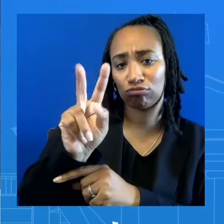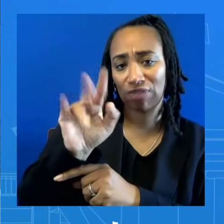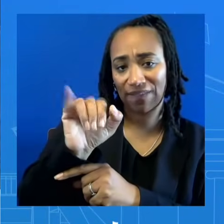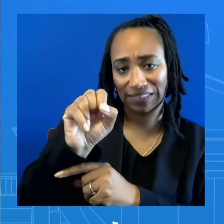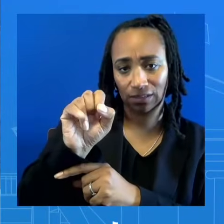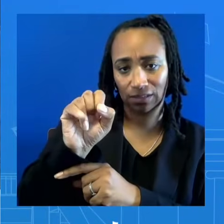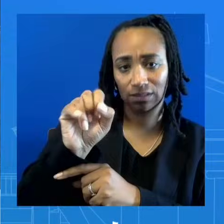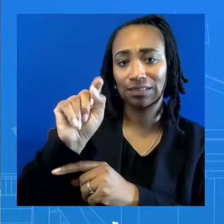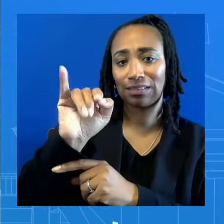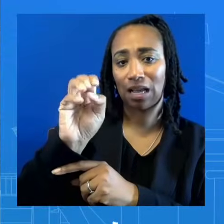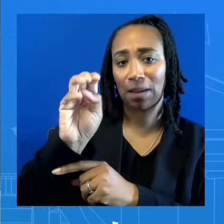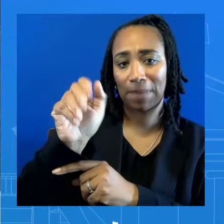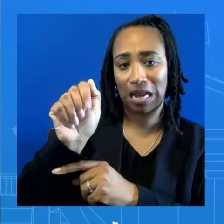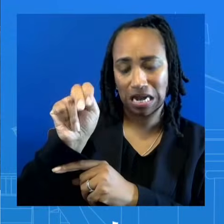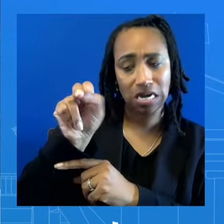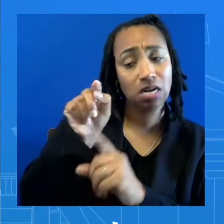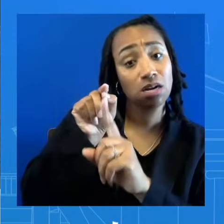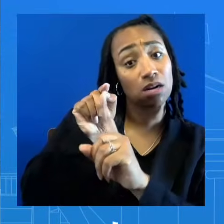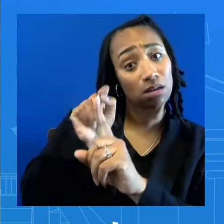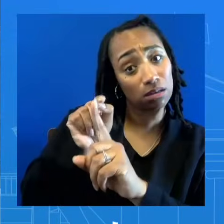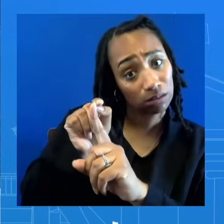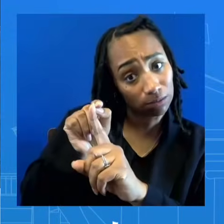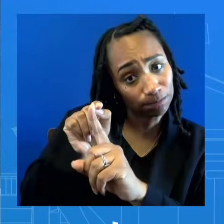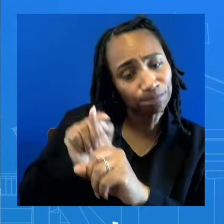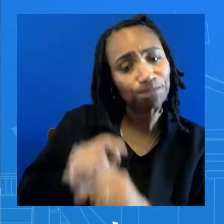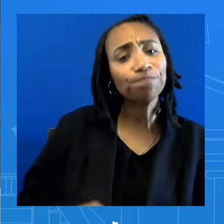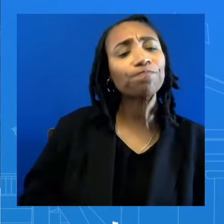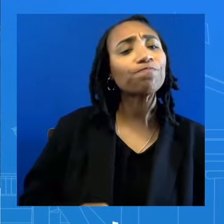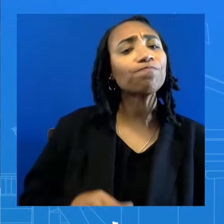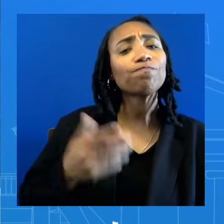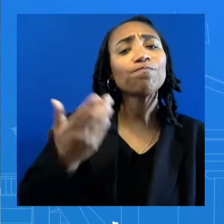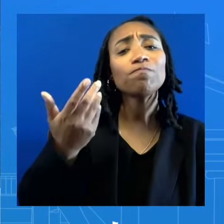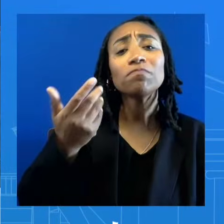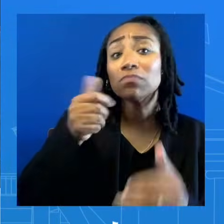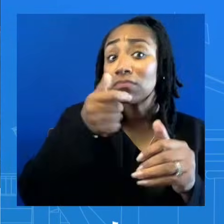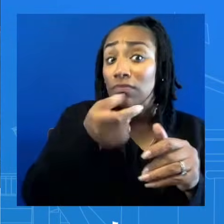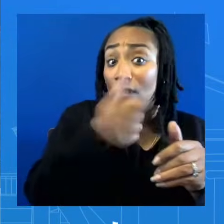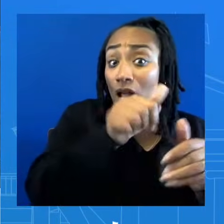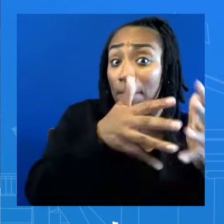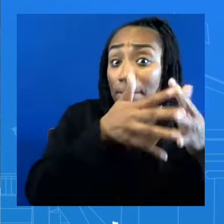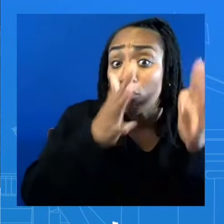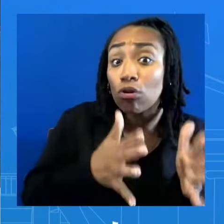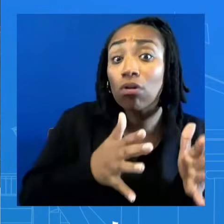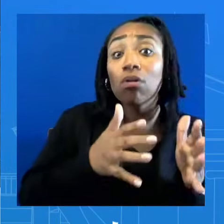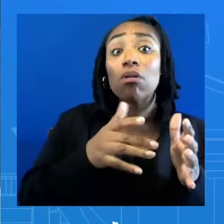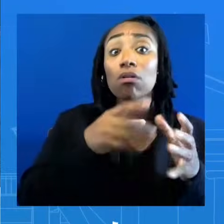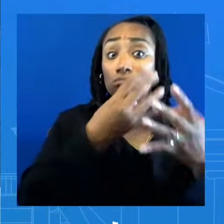that they're American uncovered in detention following what -- the events in Syria?